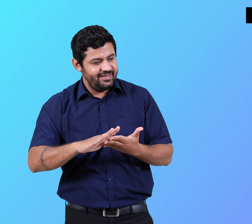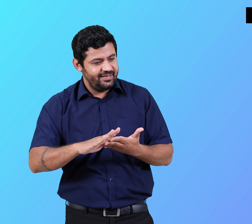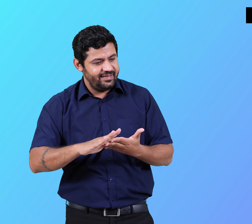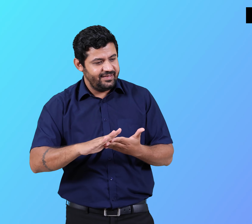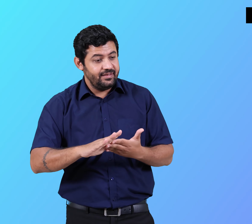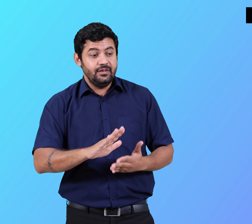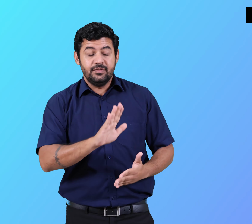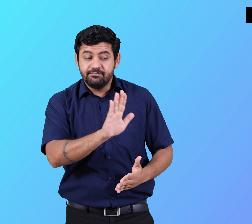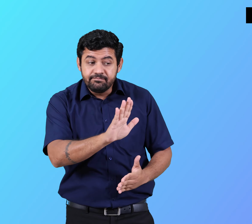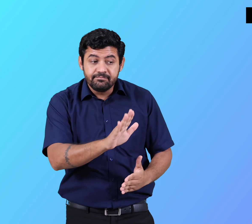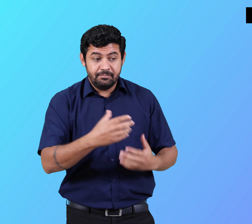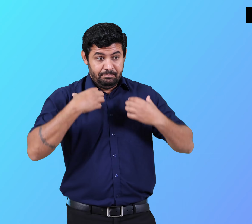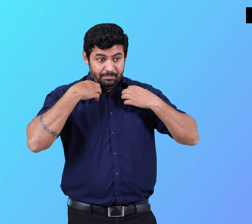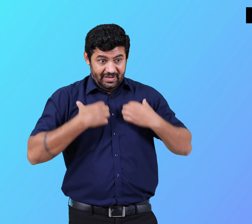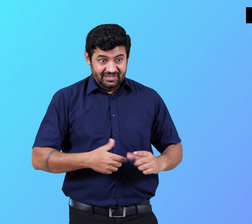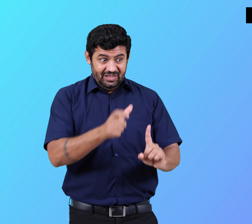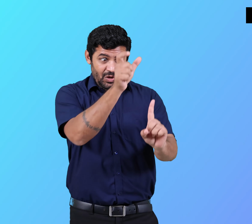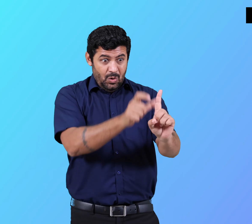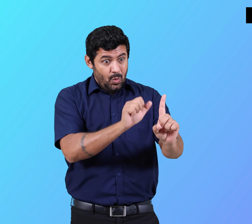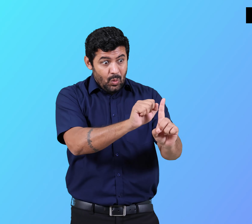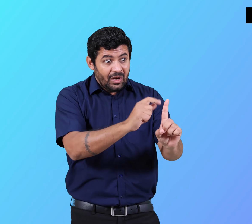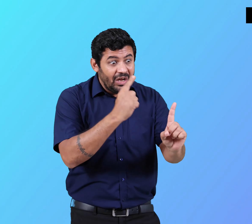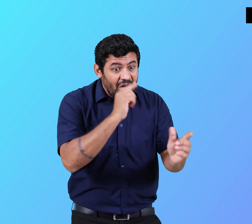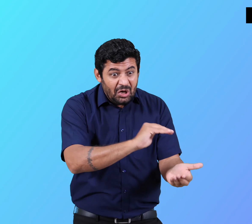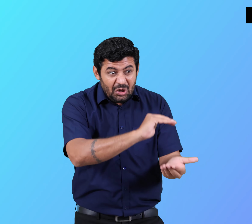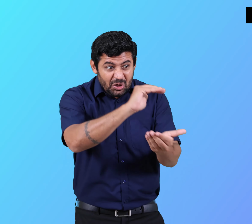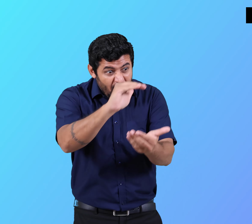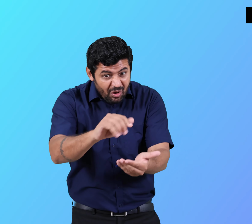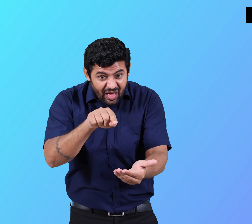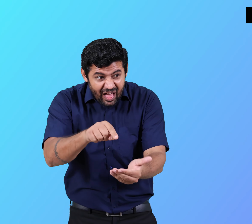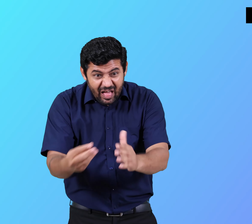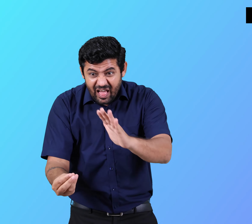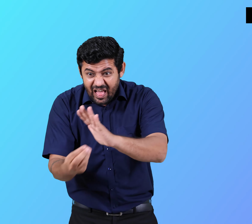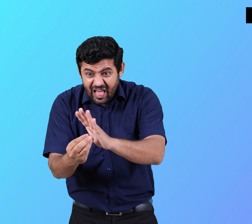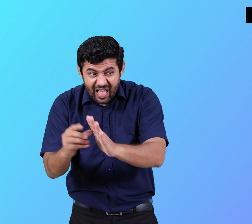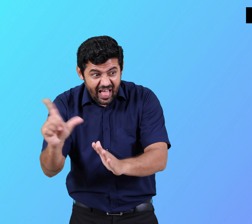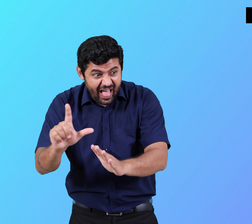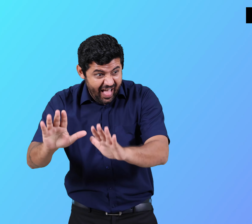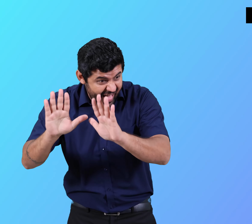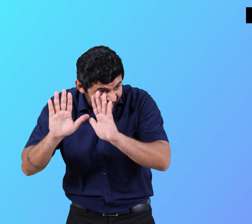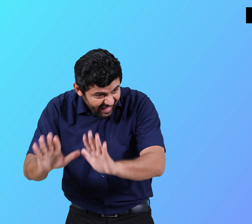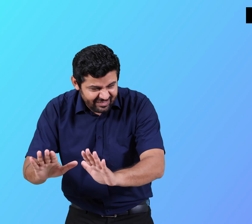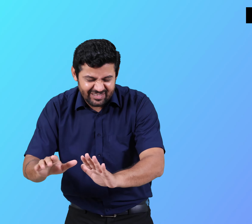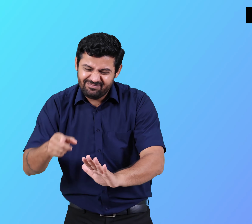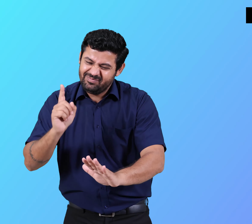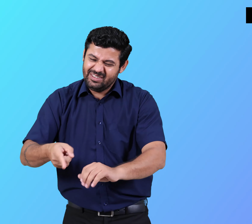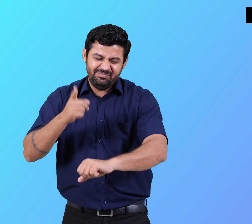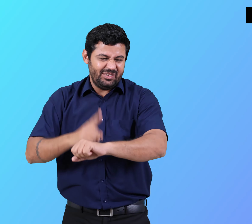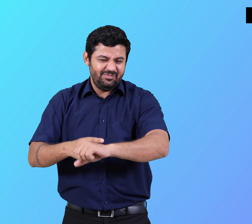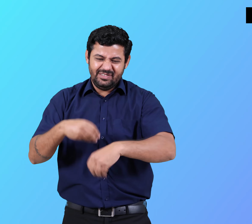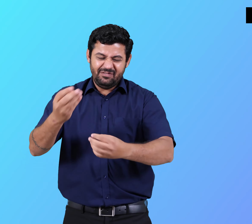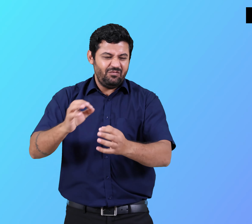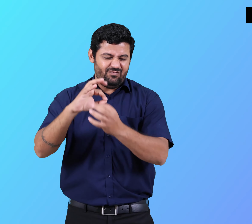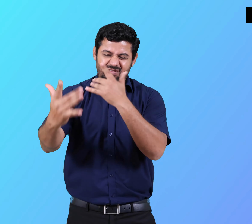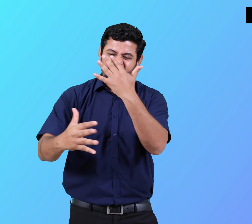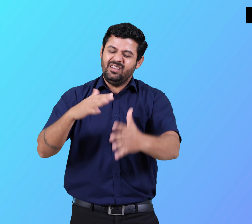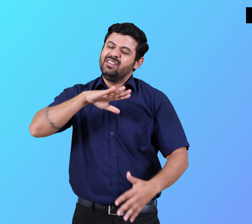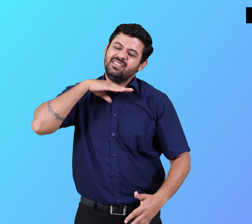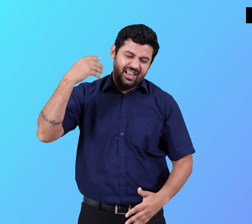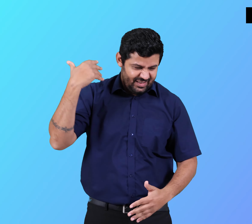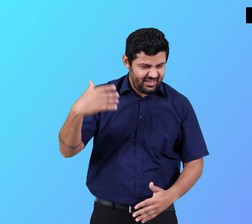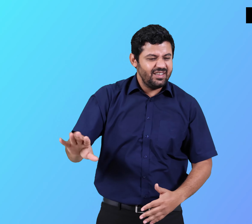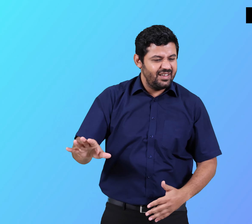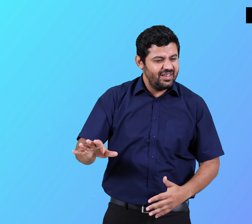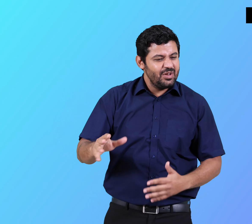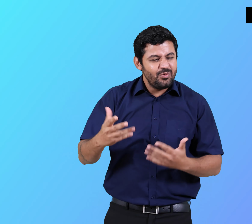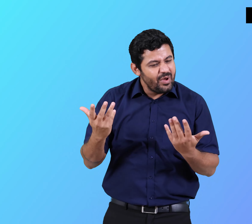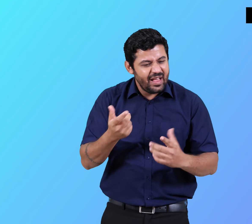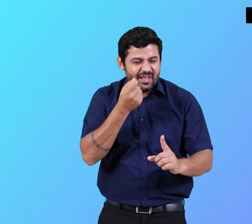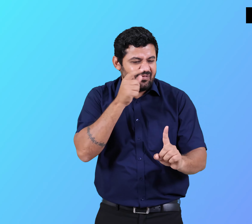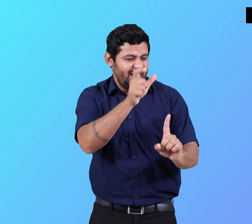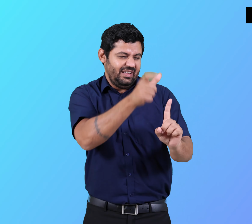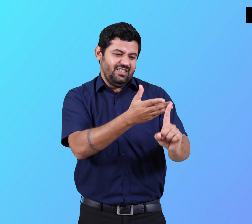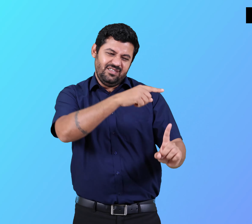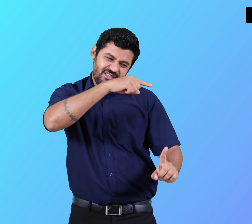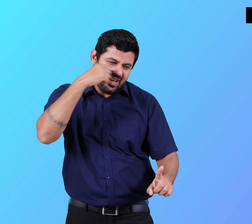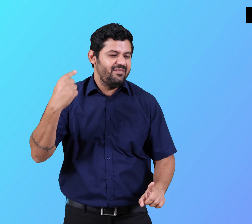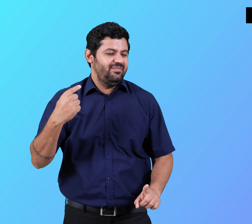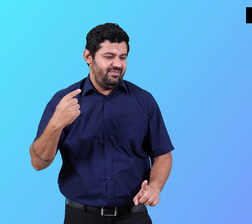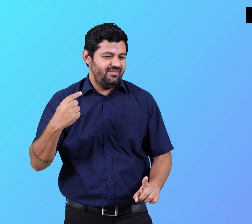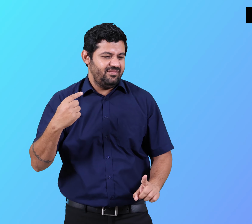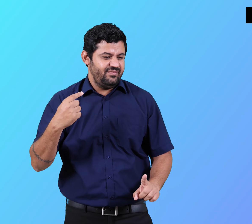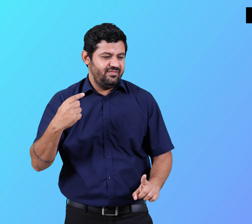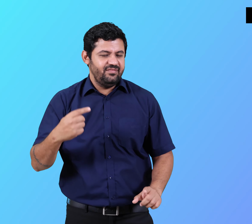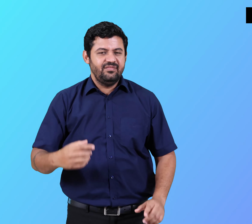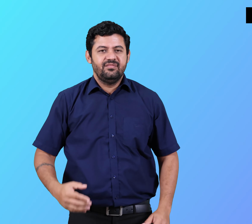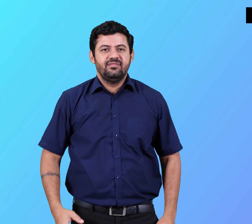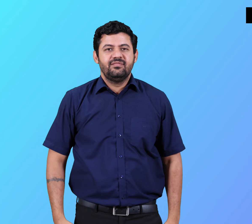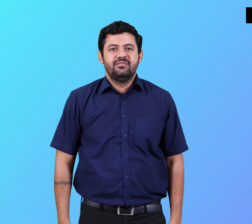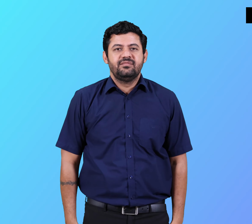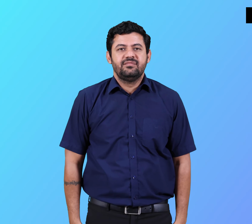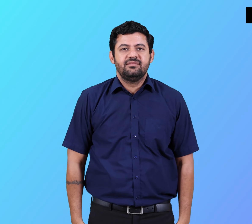“If a priest’s daughter becomes a prostitute, she ruins her reputation and brings shame to her father. She must be burned to death!